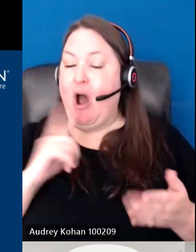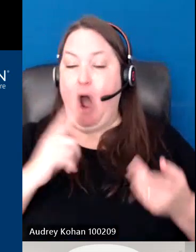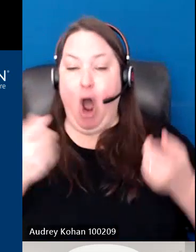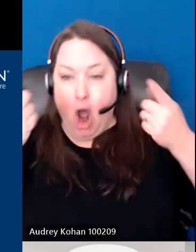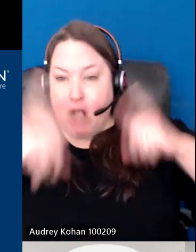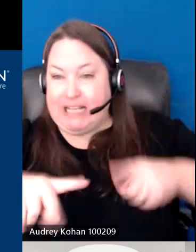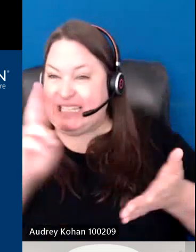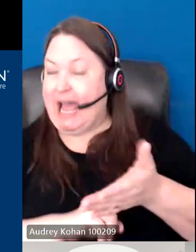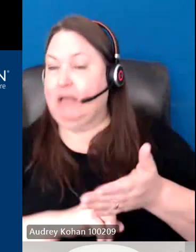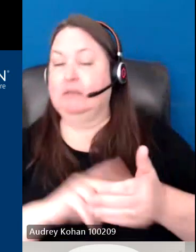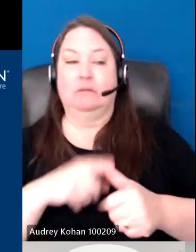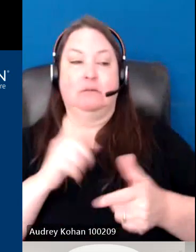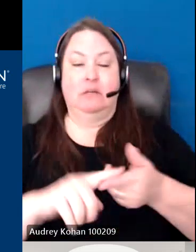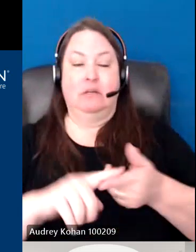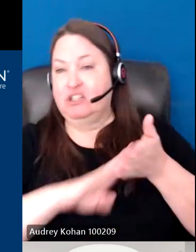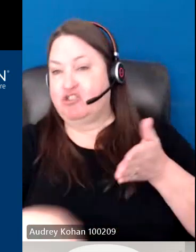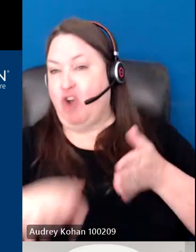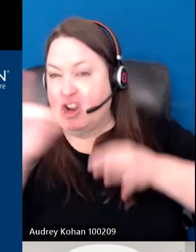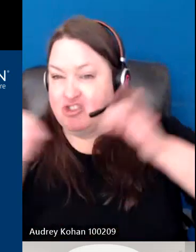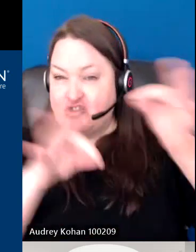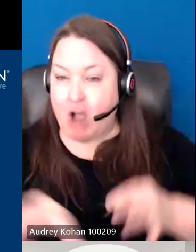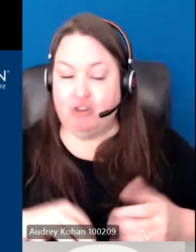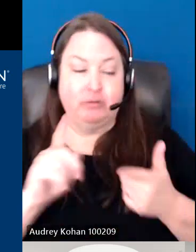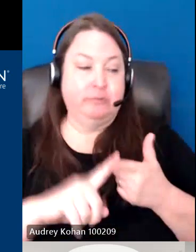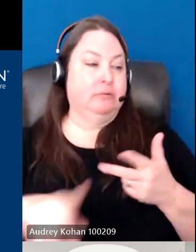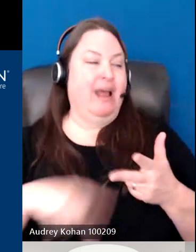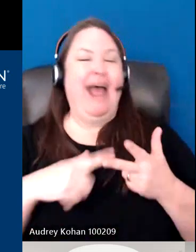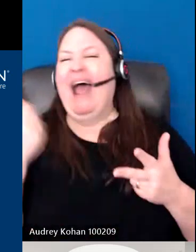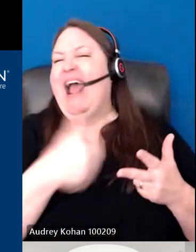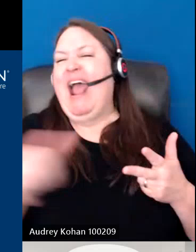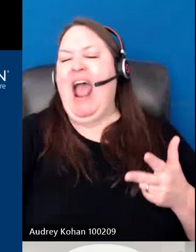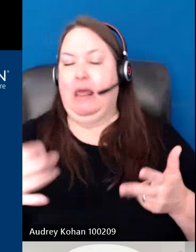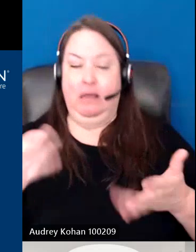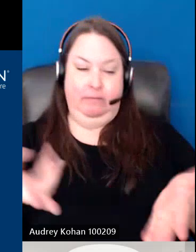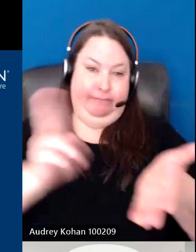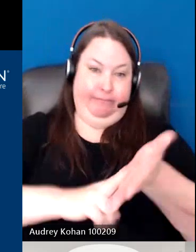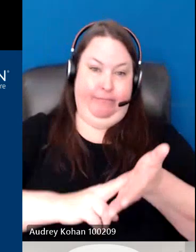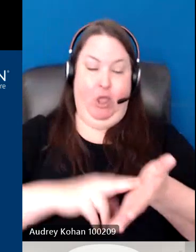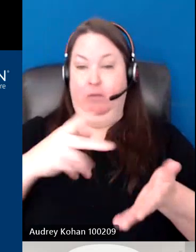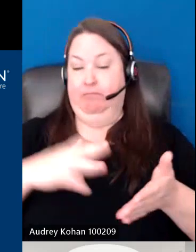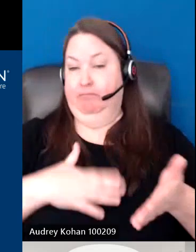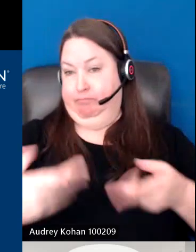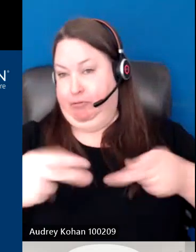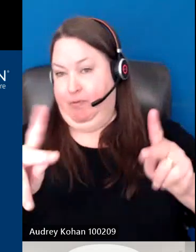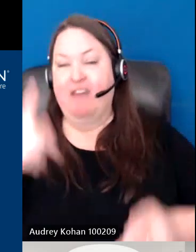instructions um uh any any consent whether it's for hepatitis vaccine or whatever and